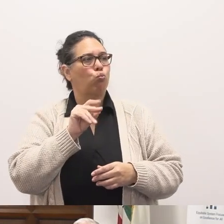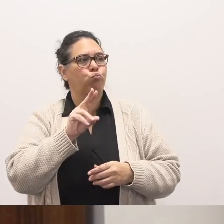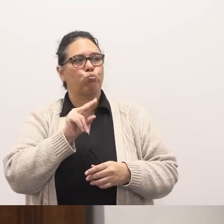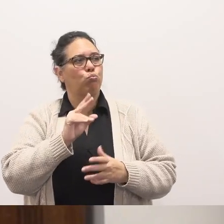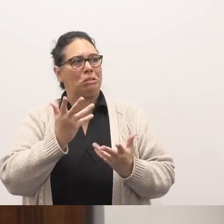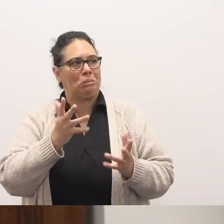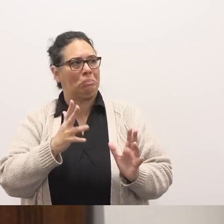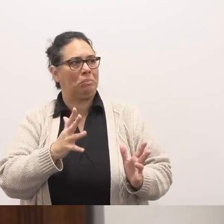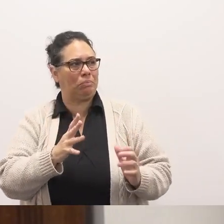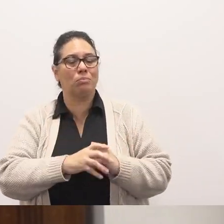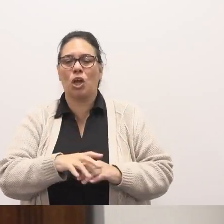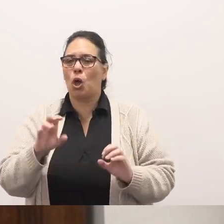Okay, thank you.